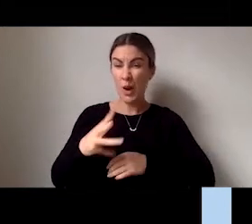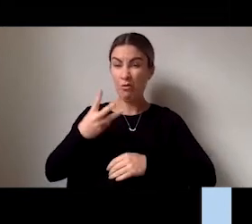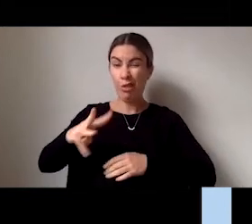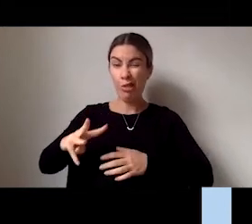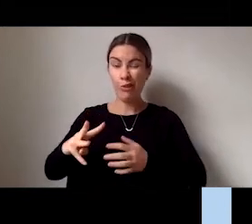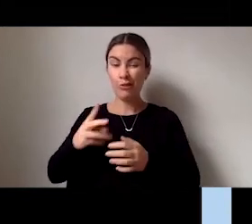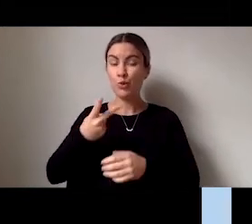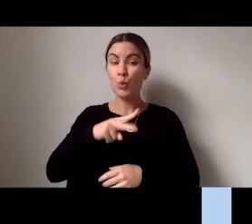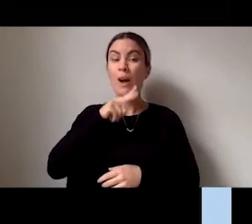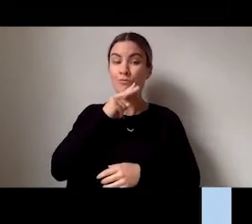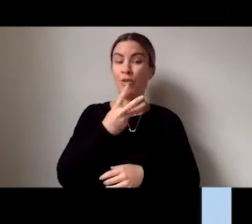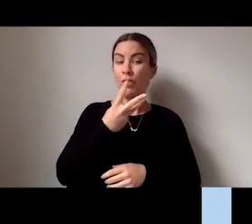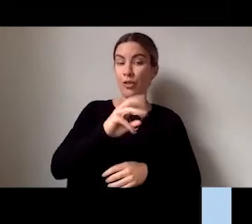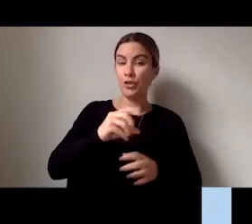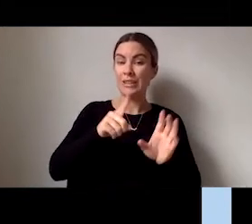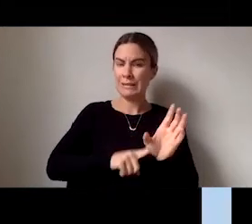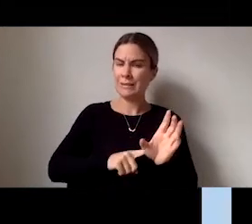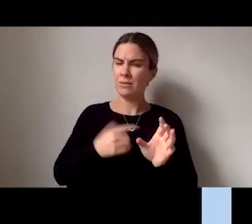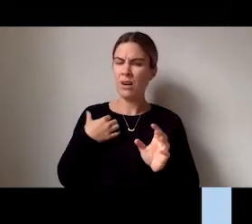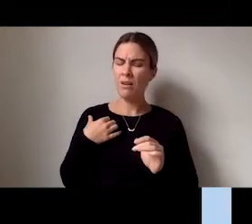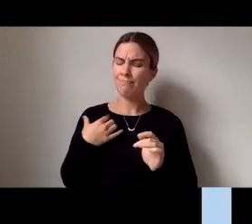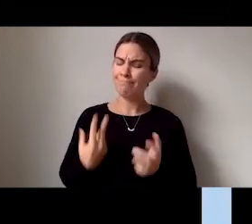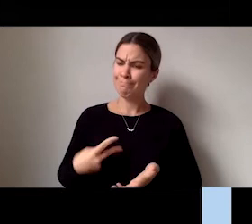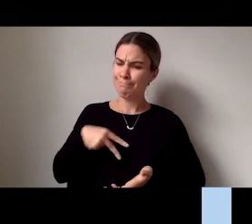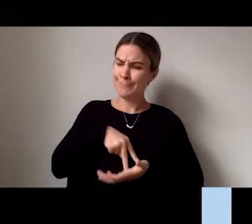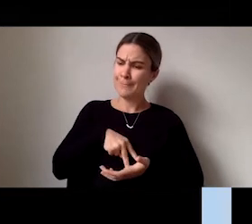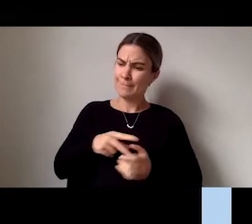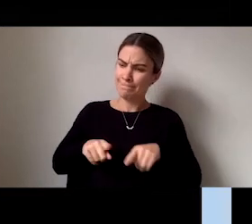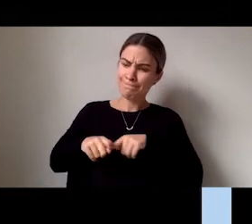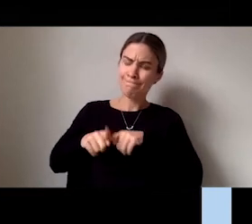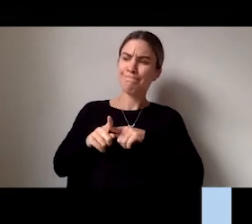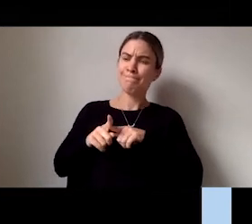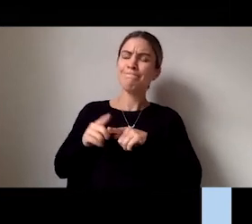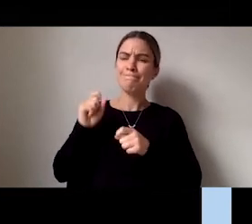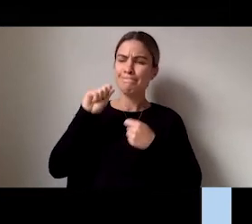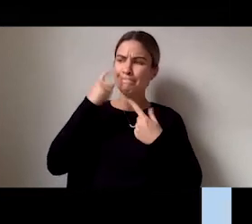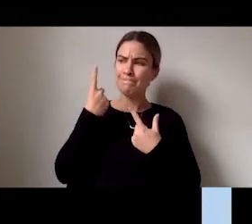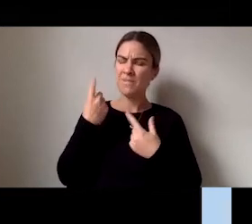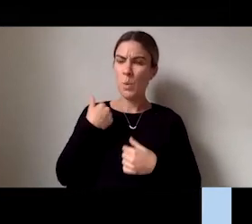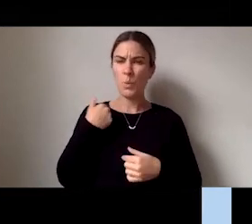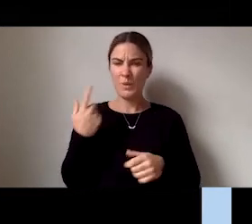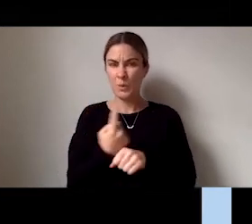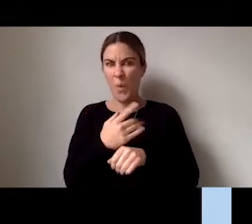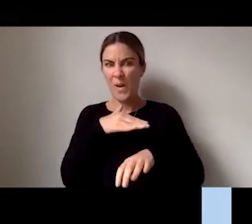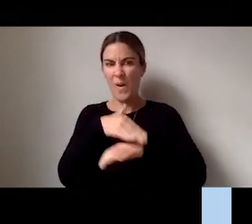with that as we are talking about hierarchy and the impacts of it on our lives today.